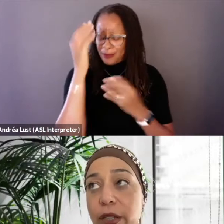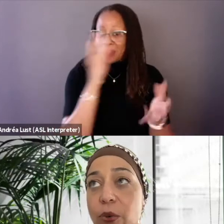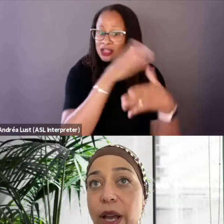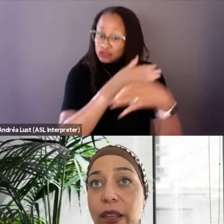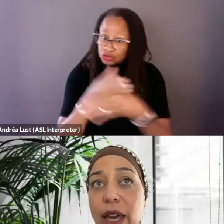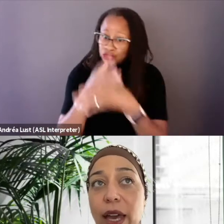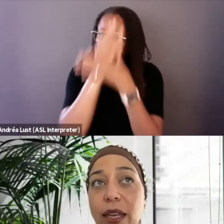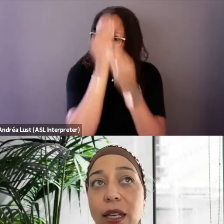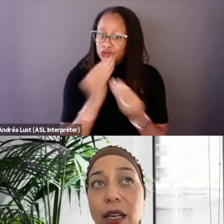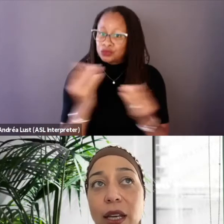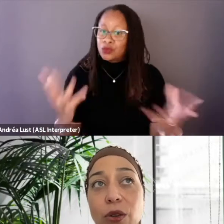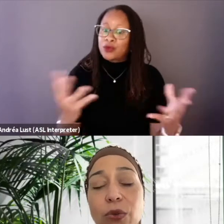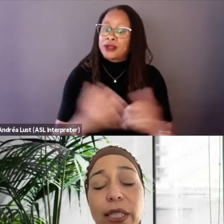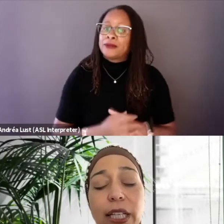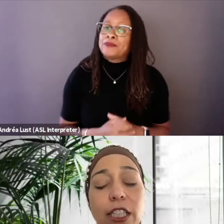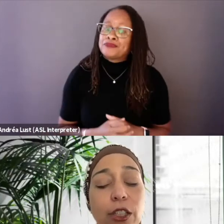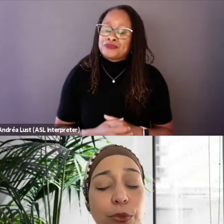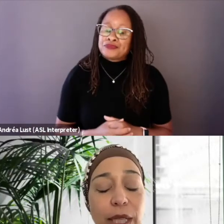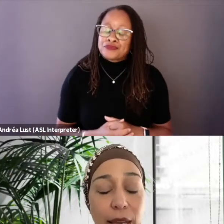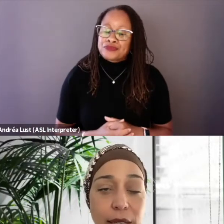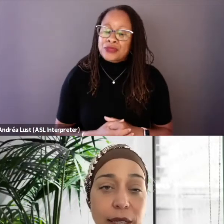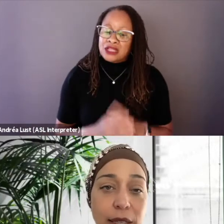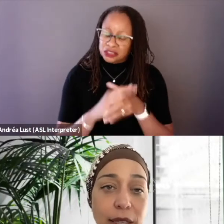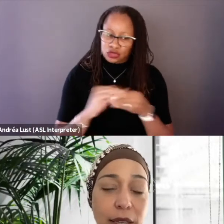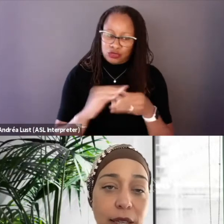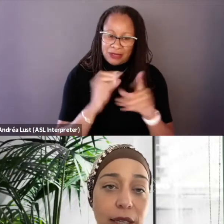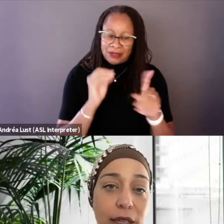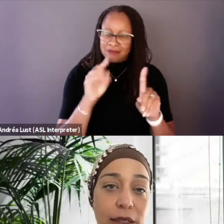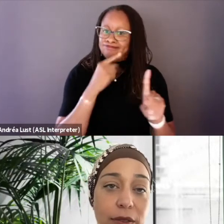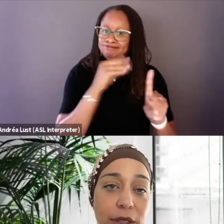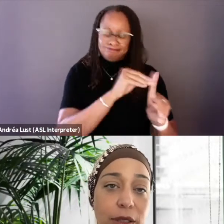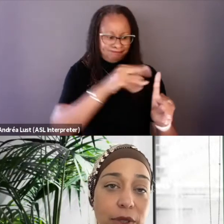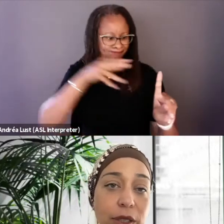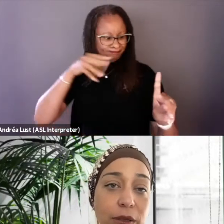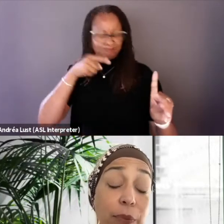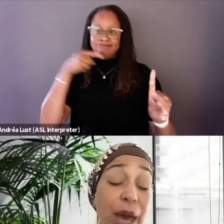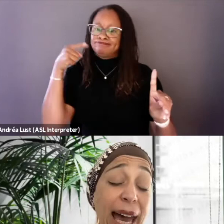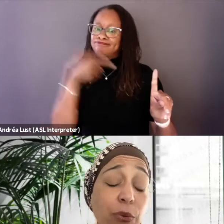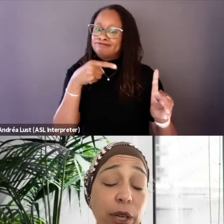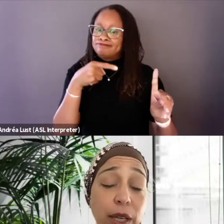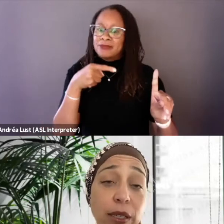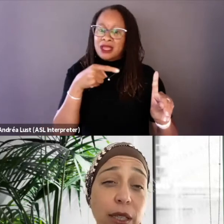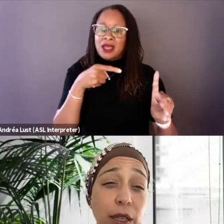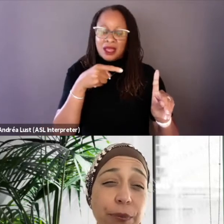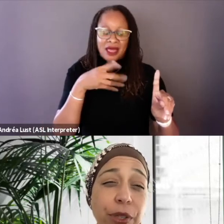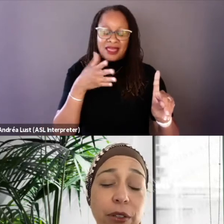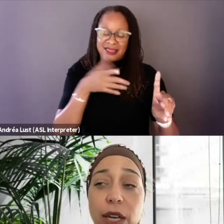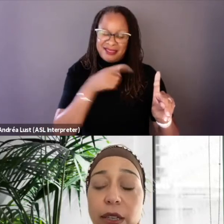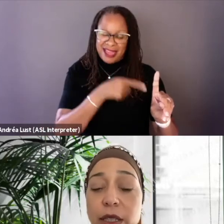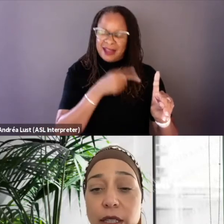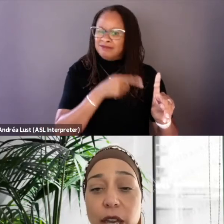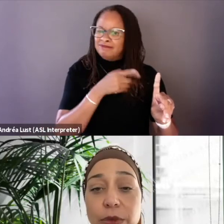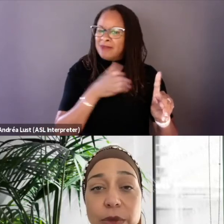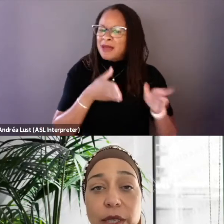in a way that really illuminated the pathway, you know, of how these things came to be.